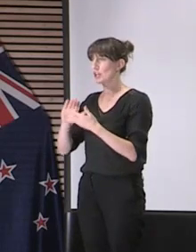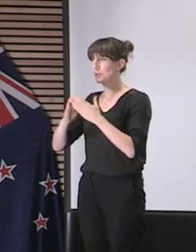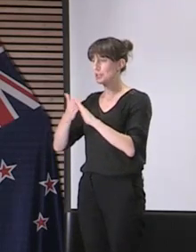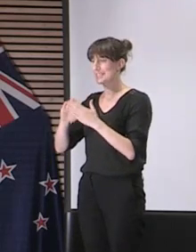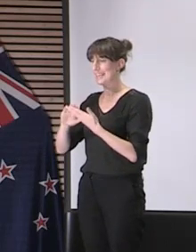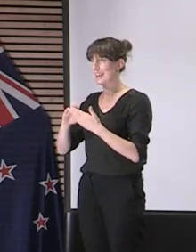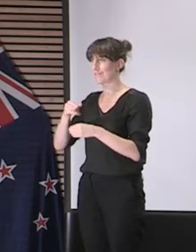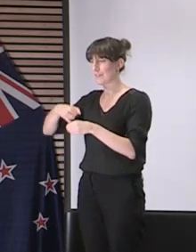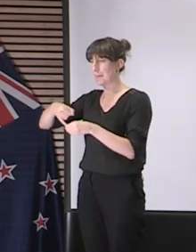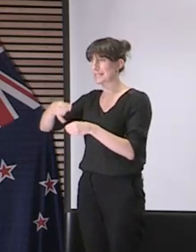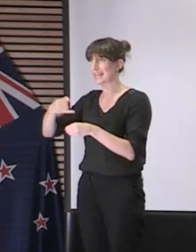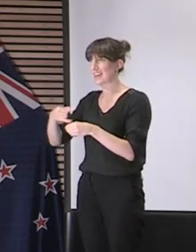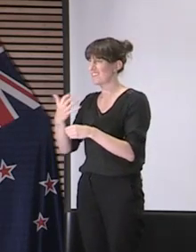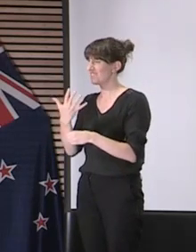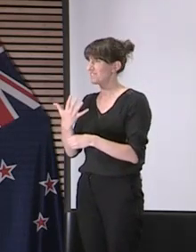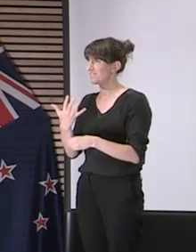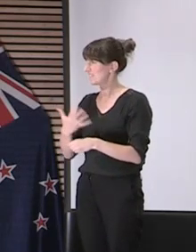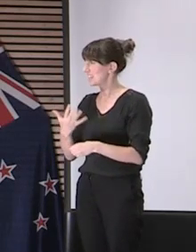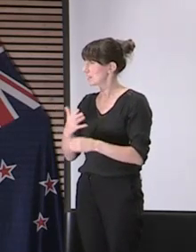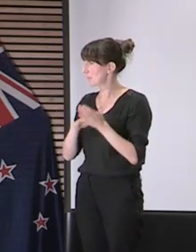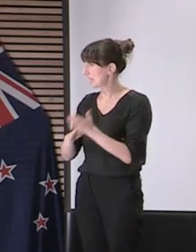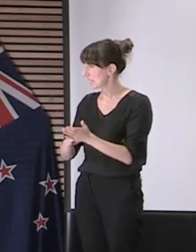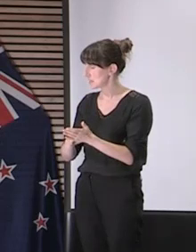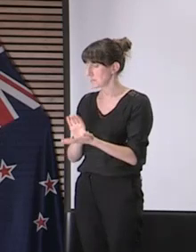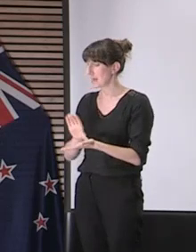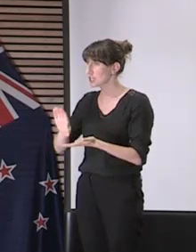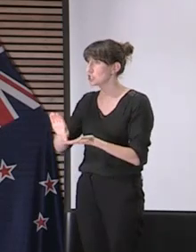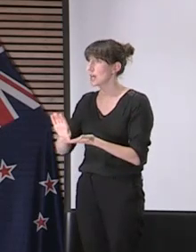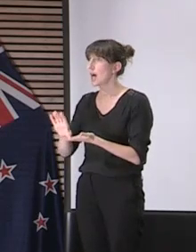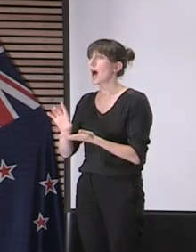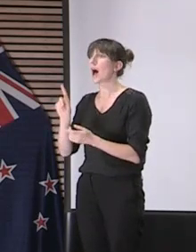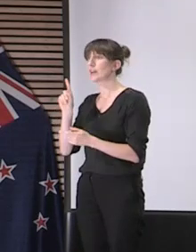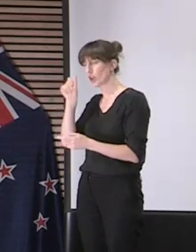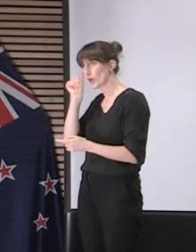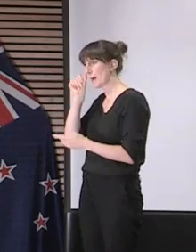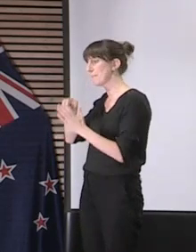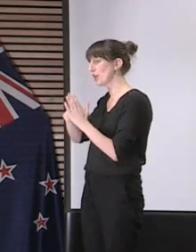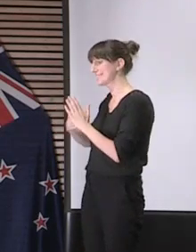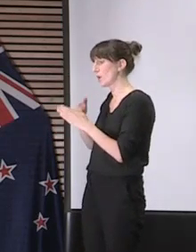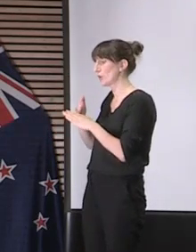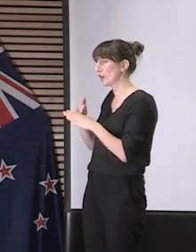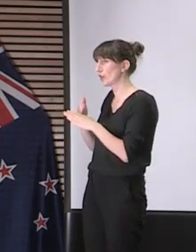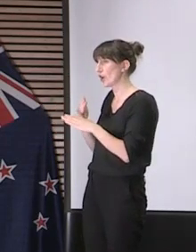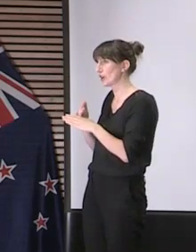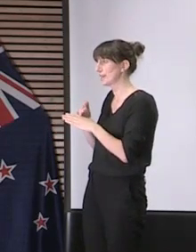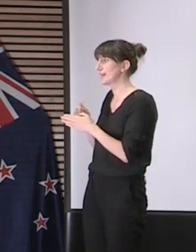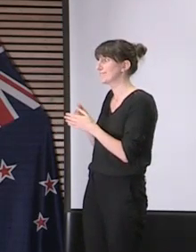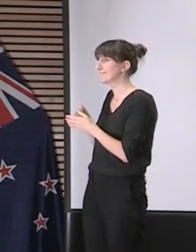community pharmacy, I think it